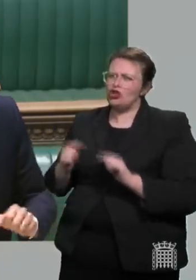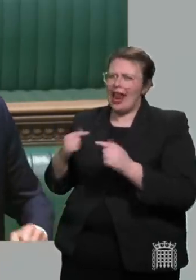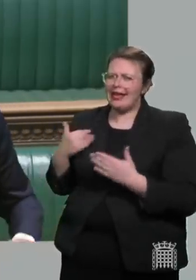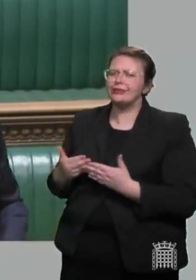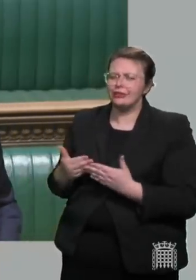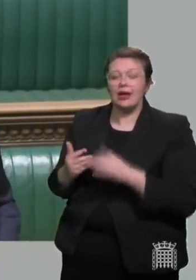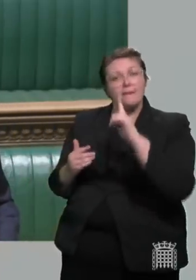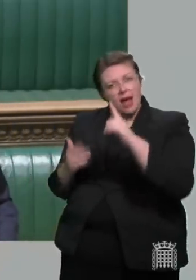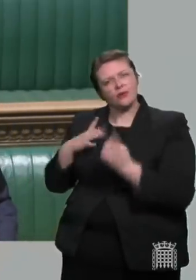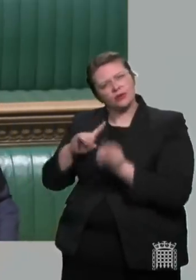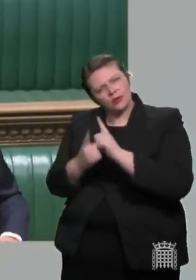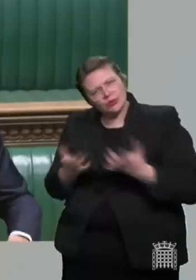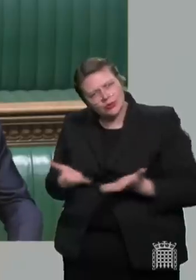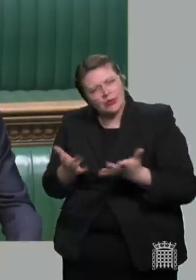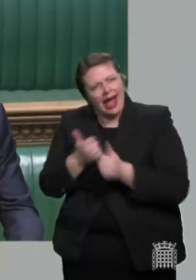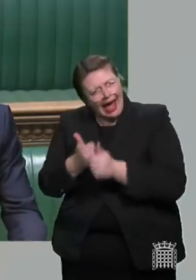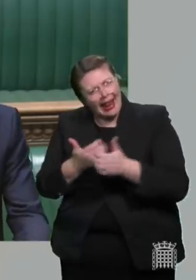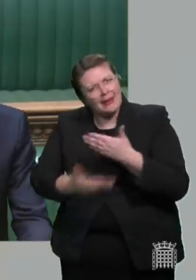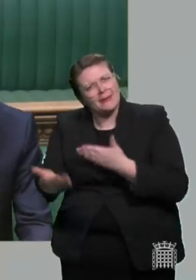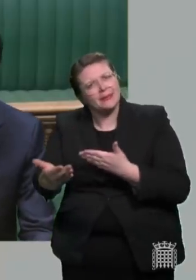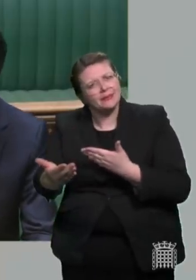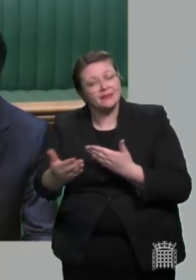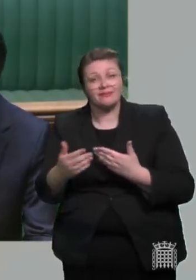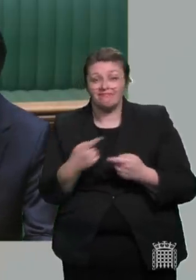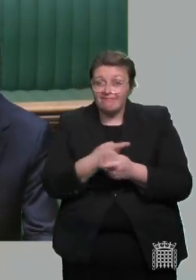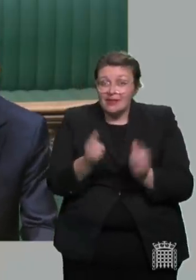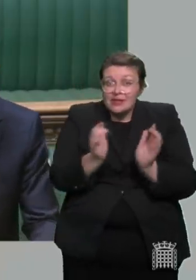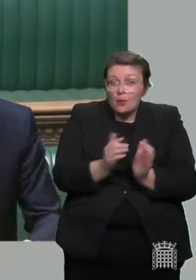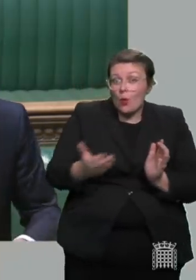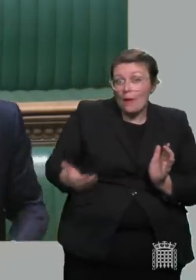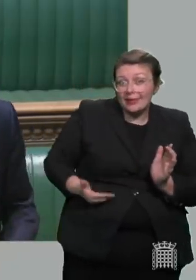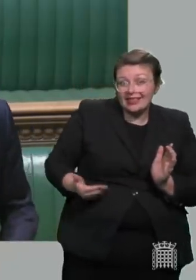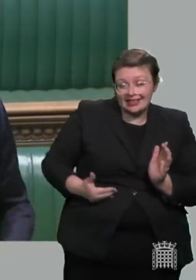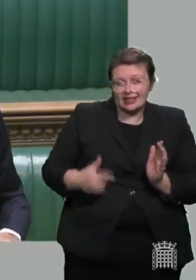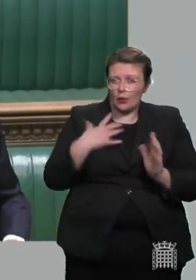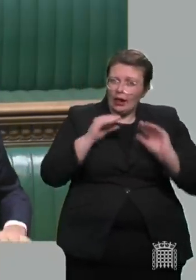small businesses develop digital skills by giving them free expert training and a 50%